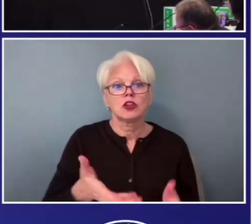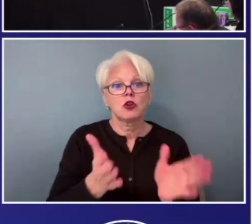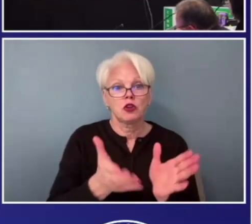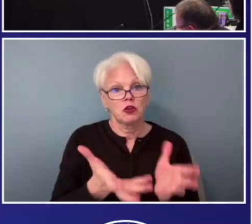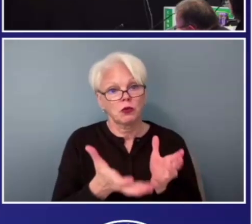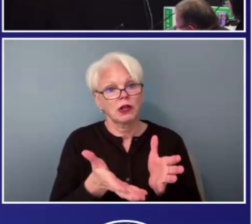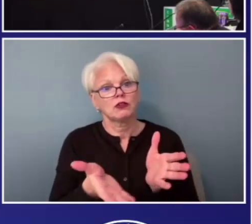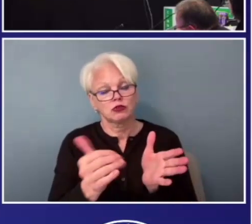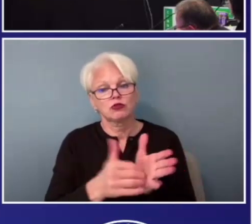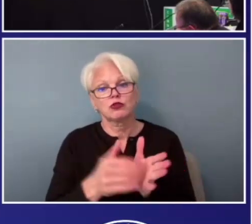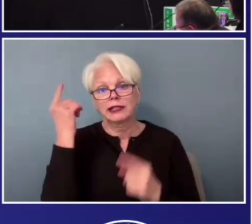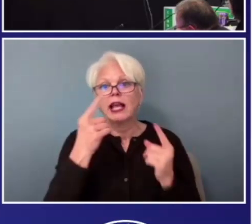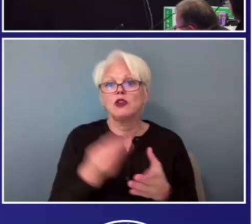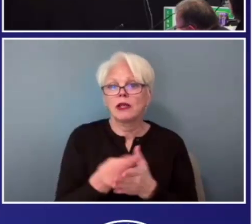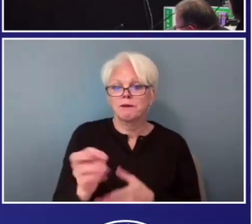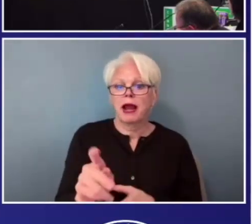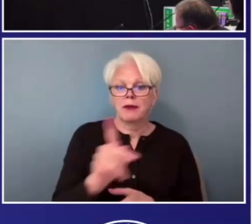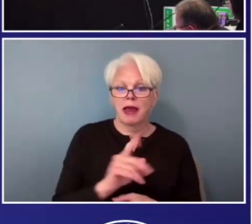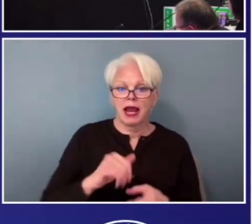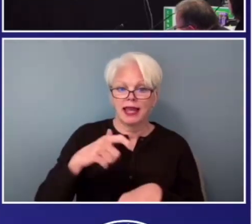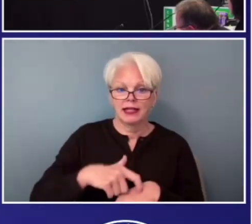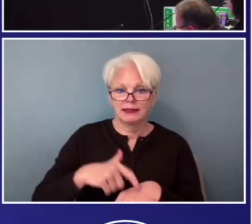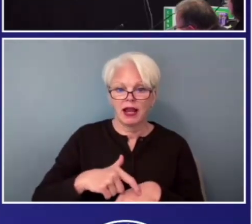you can buy back that time that you were in there to get you up to the 120th month.